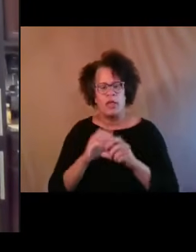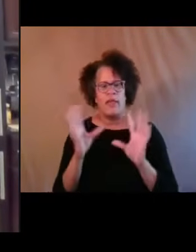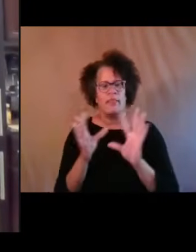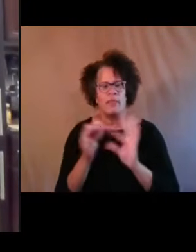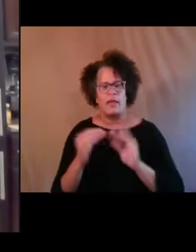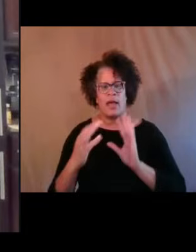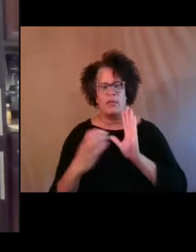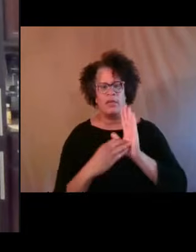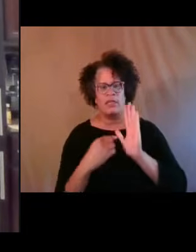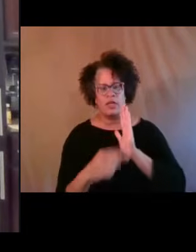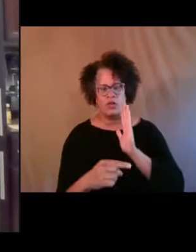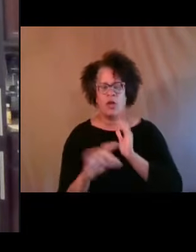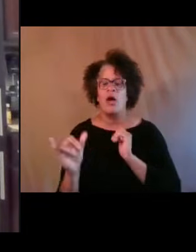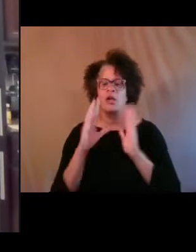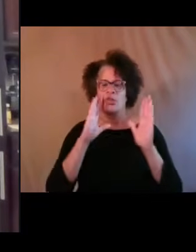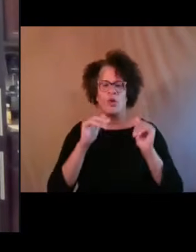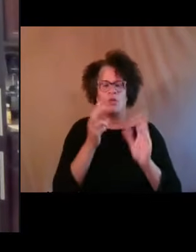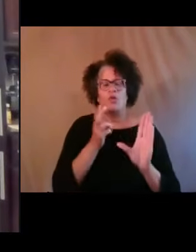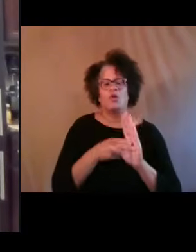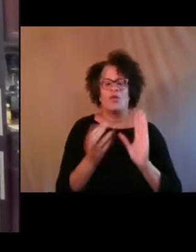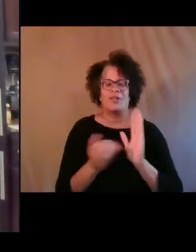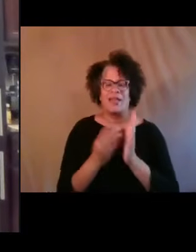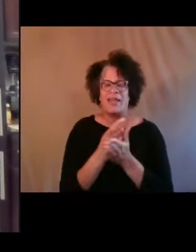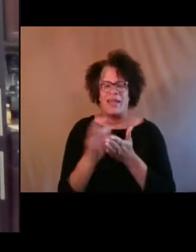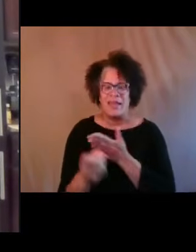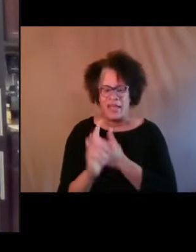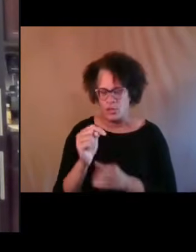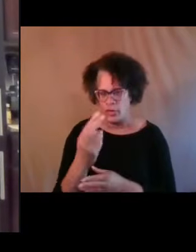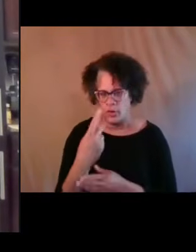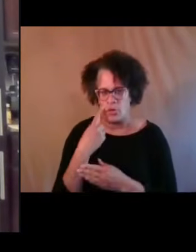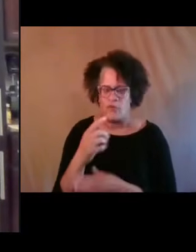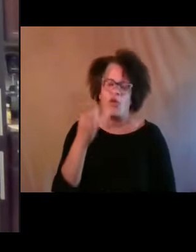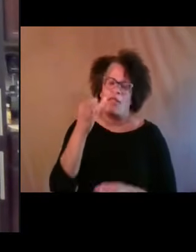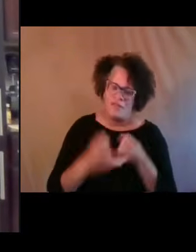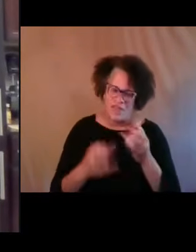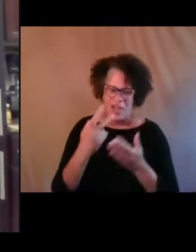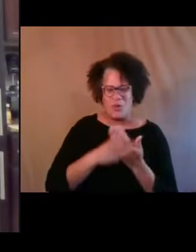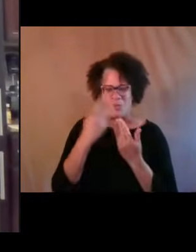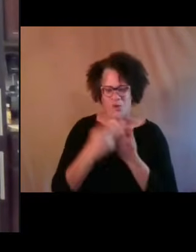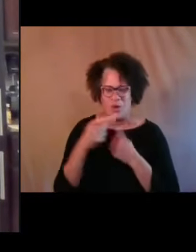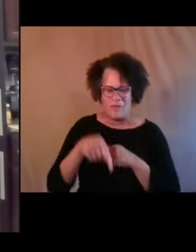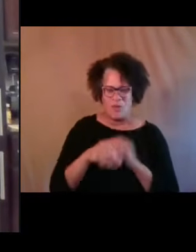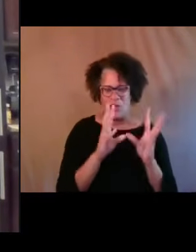And we hope you'll join us again next Thursday for the final program in this series, "BREAK THE NEWS: